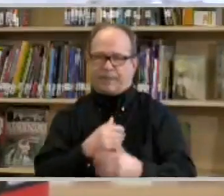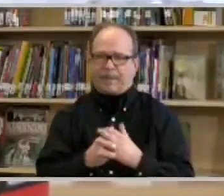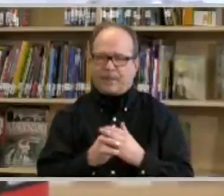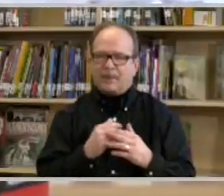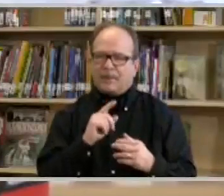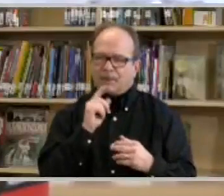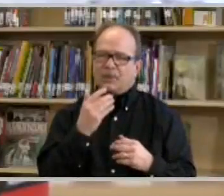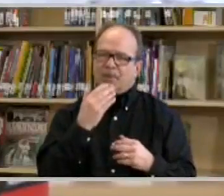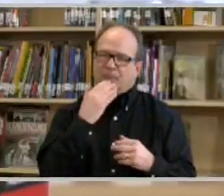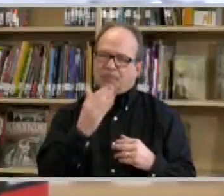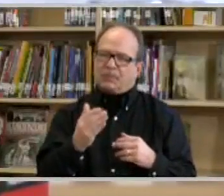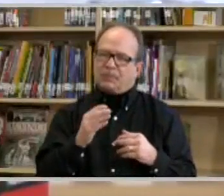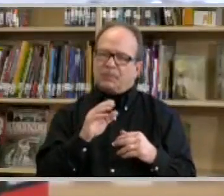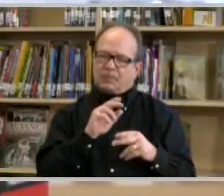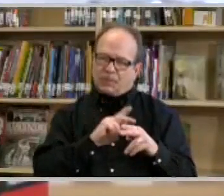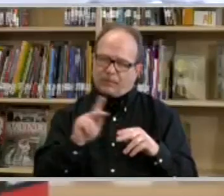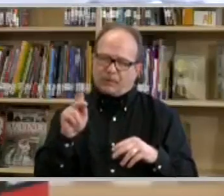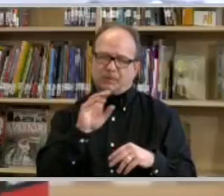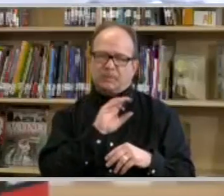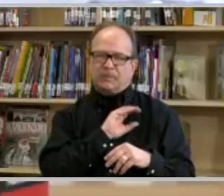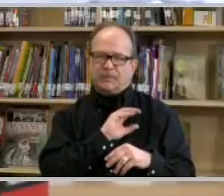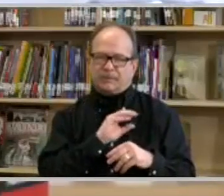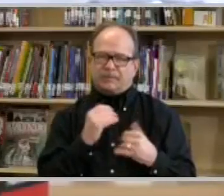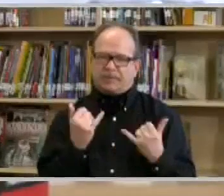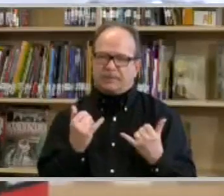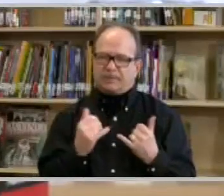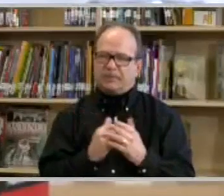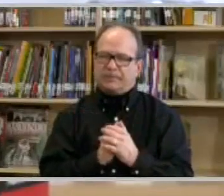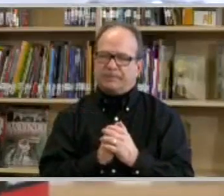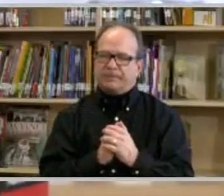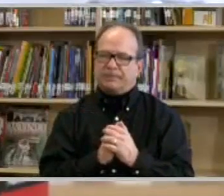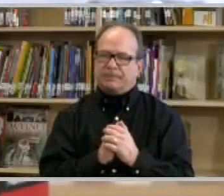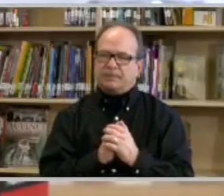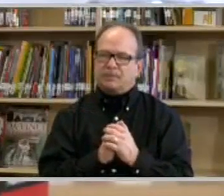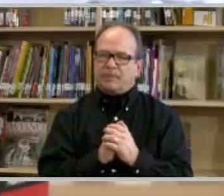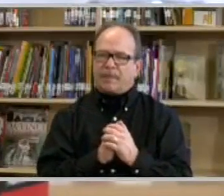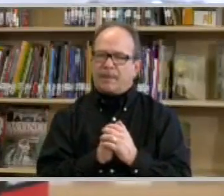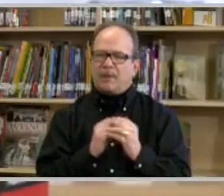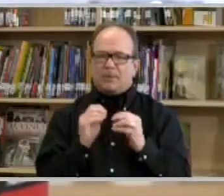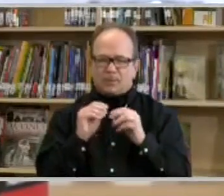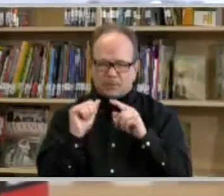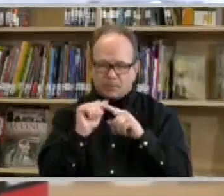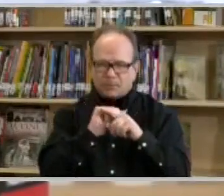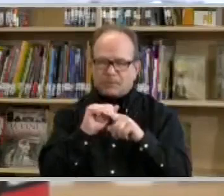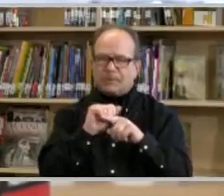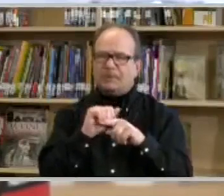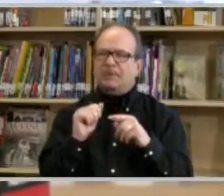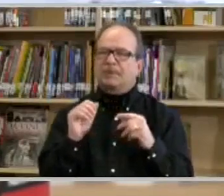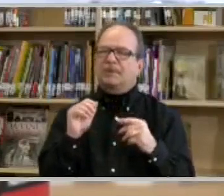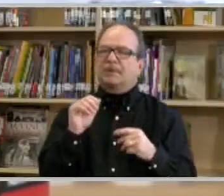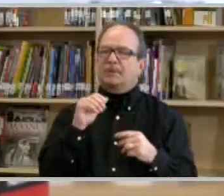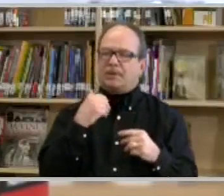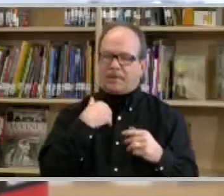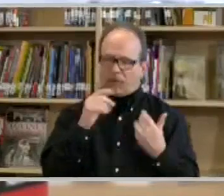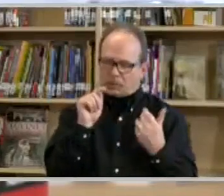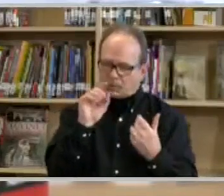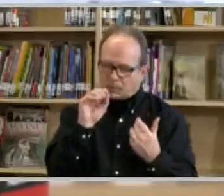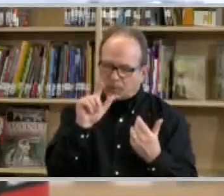WHERE I CAN SAY THAT WE HAVE BUILT A VERY PROFESSIONAL FORCE, WHERE WE'RE INVESTING IN